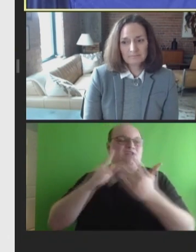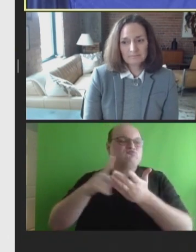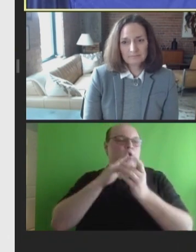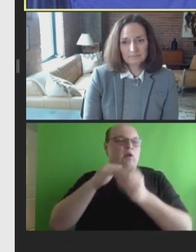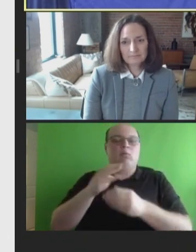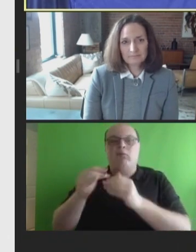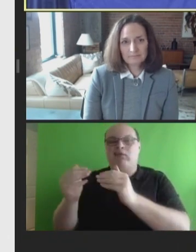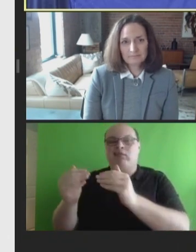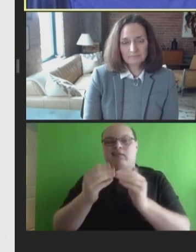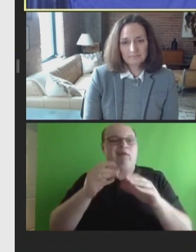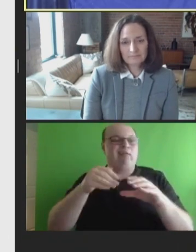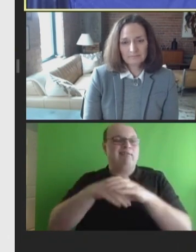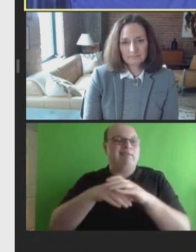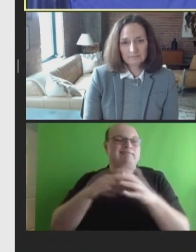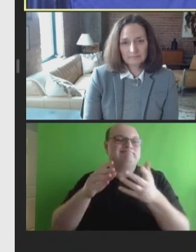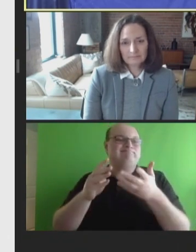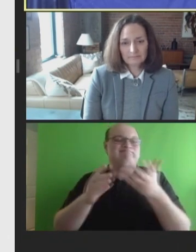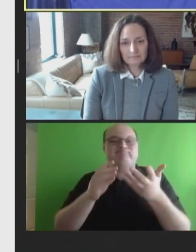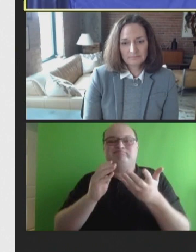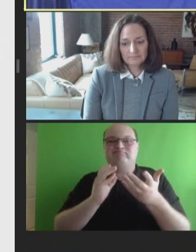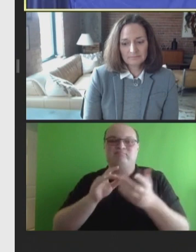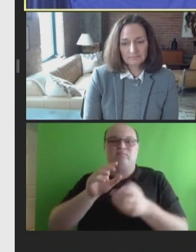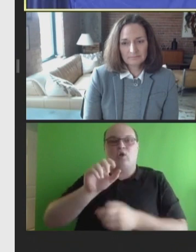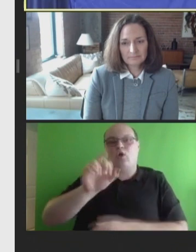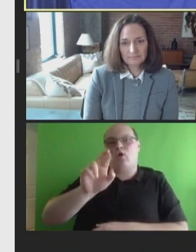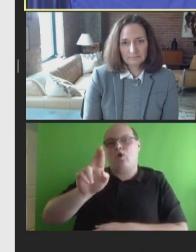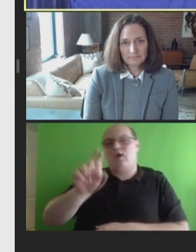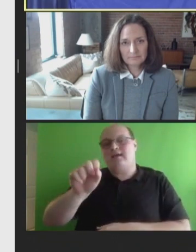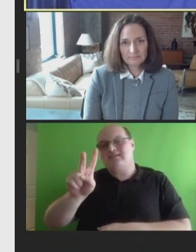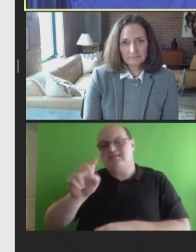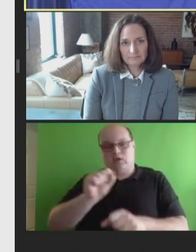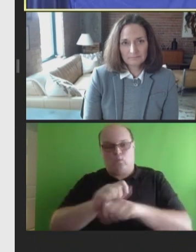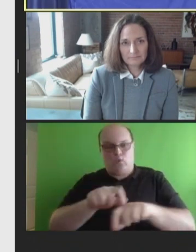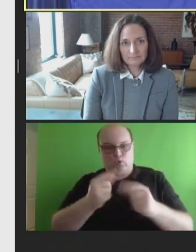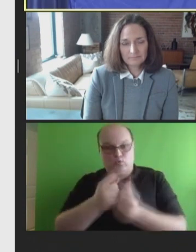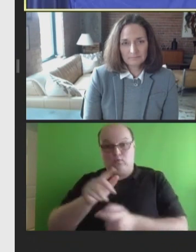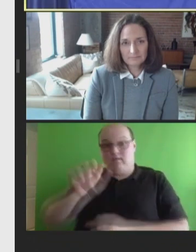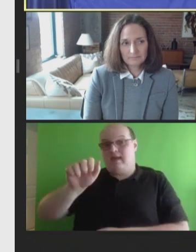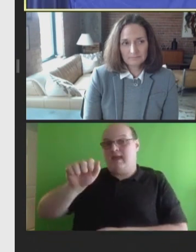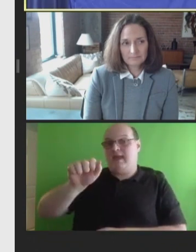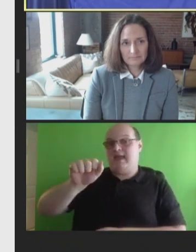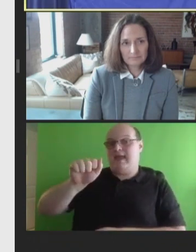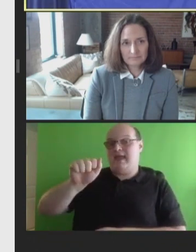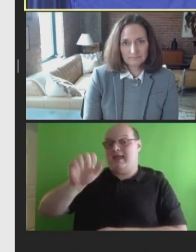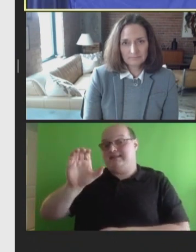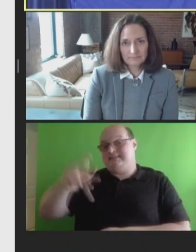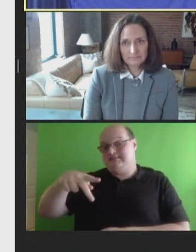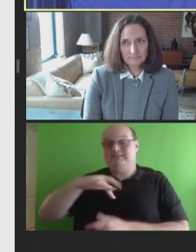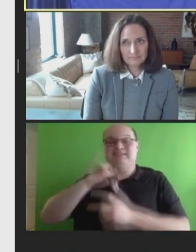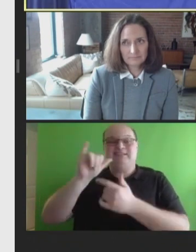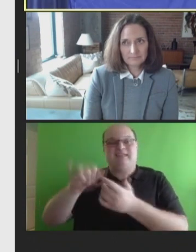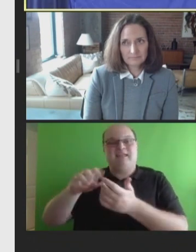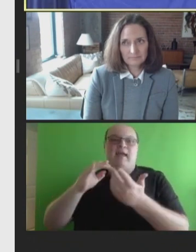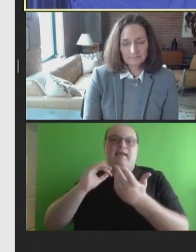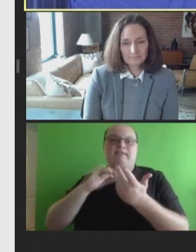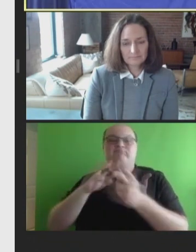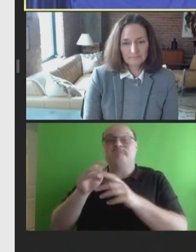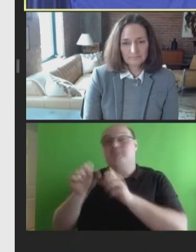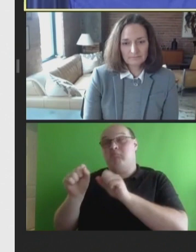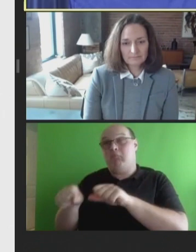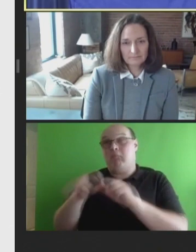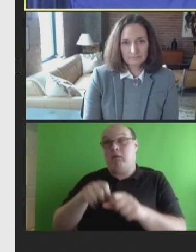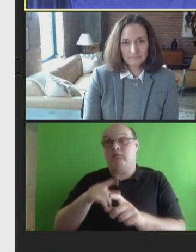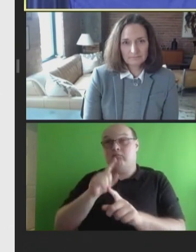within the RSV working group at ACIP is that, you know, the likelihood is this would be used during